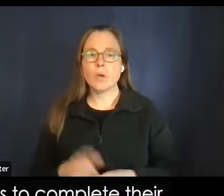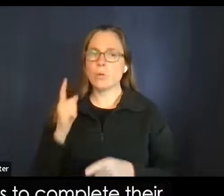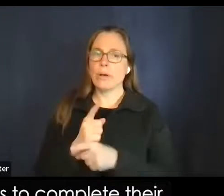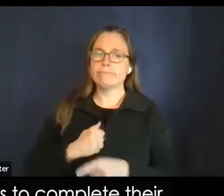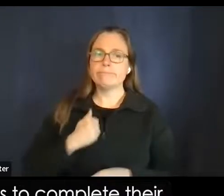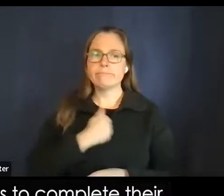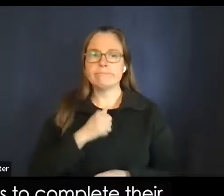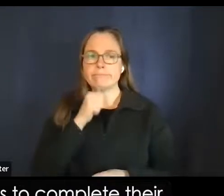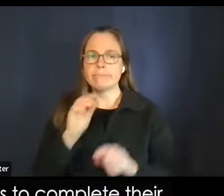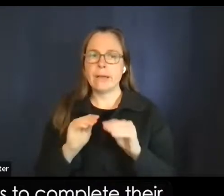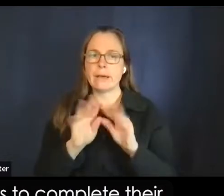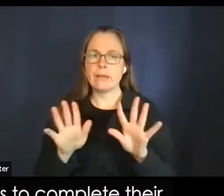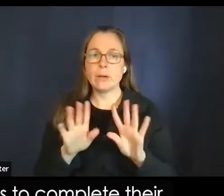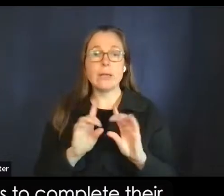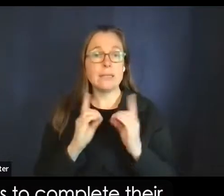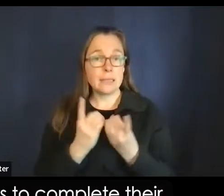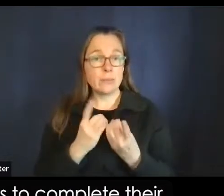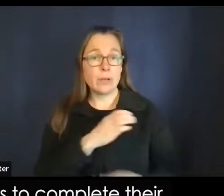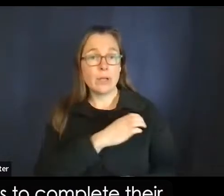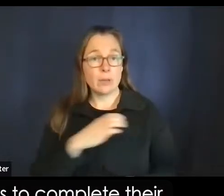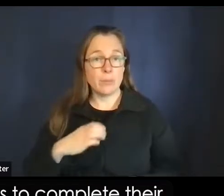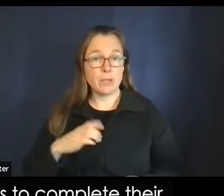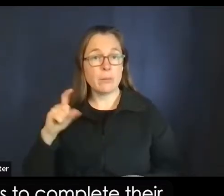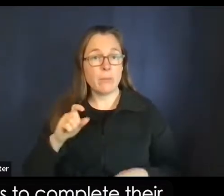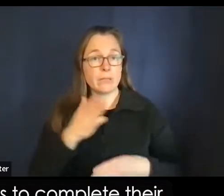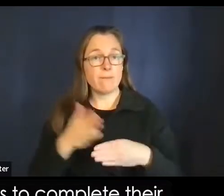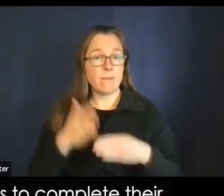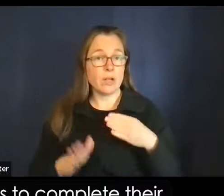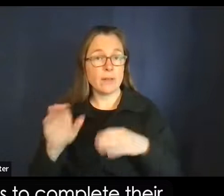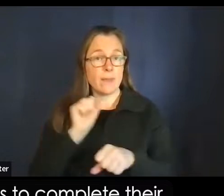So the District Commission has to complete their work by the end of September.